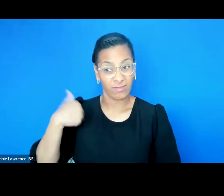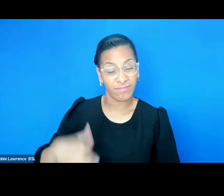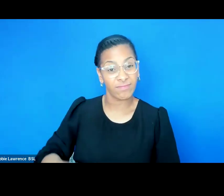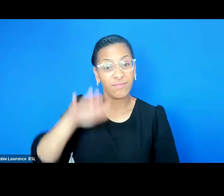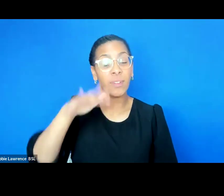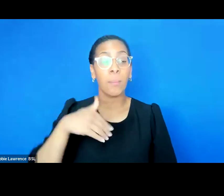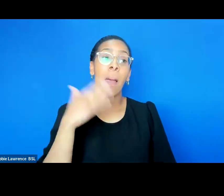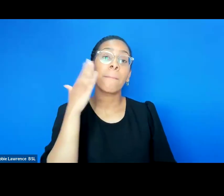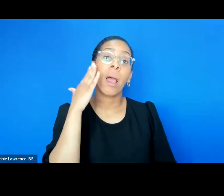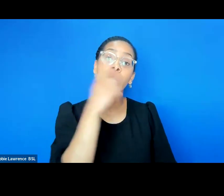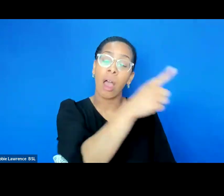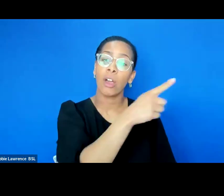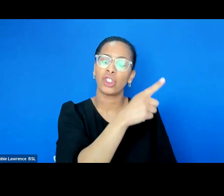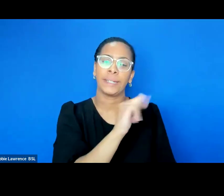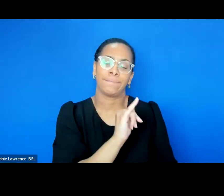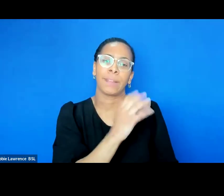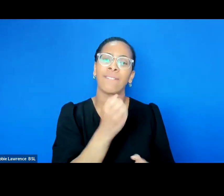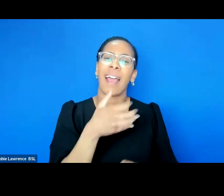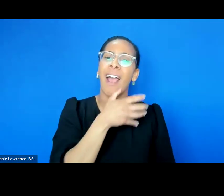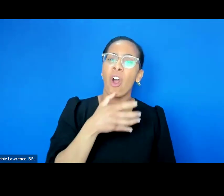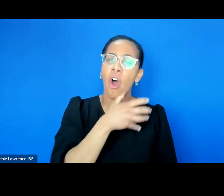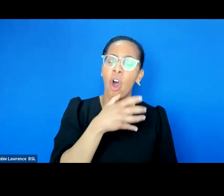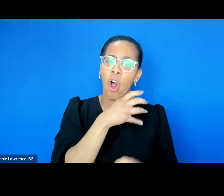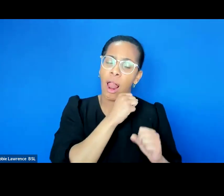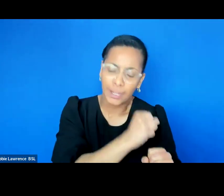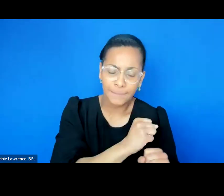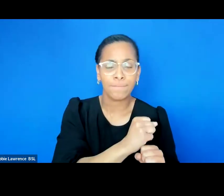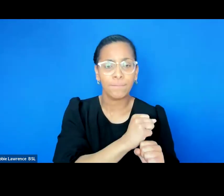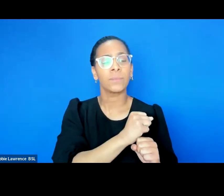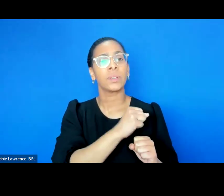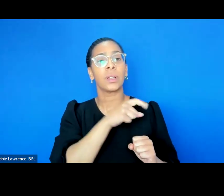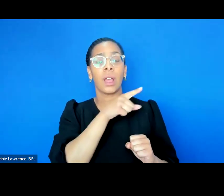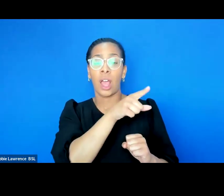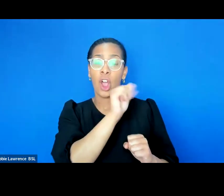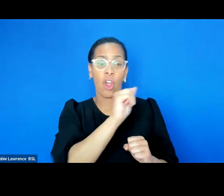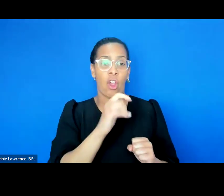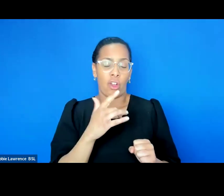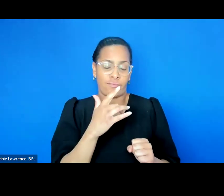and it was a disease that just completely consumed her, and she took her own life when I was 17.